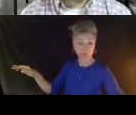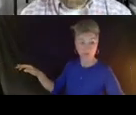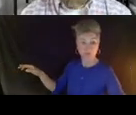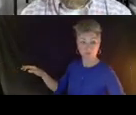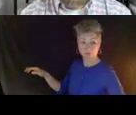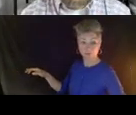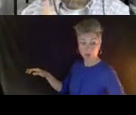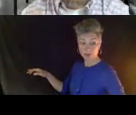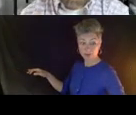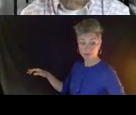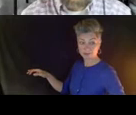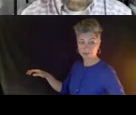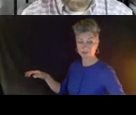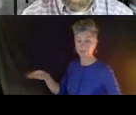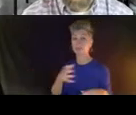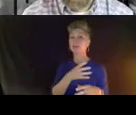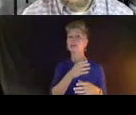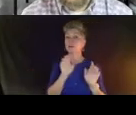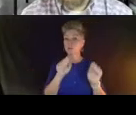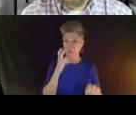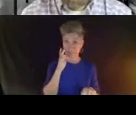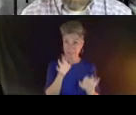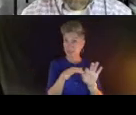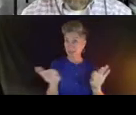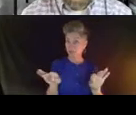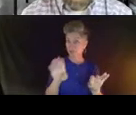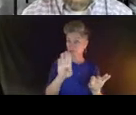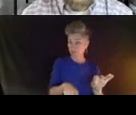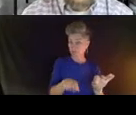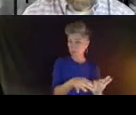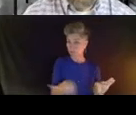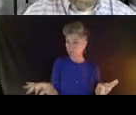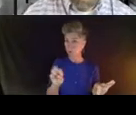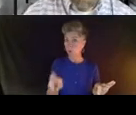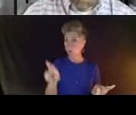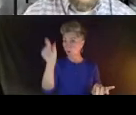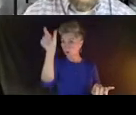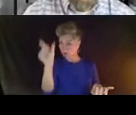at the bottom of your screen or to the right of your screen. So those are some of the logistics of tonight.